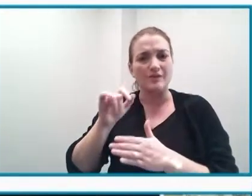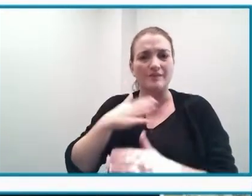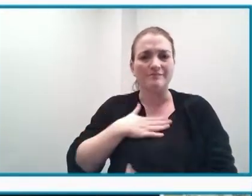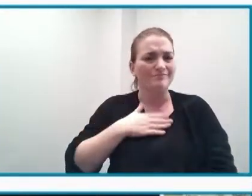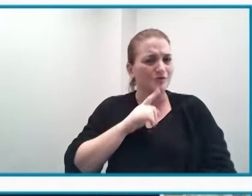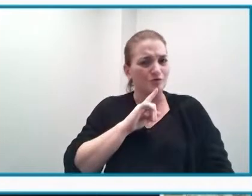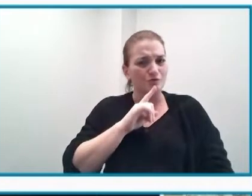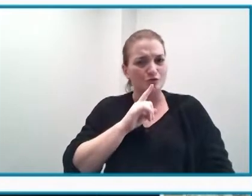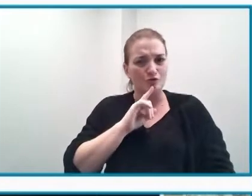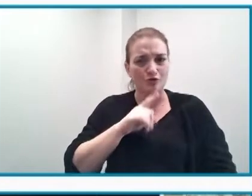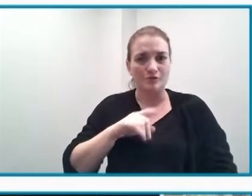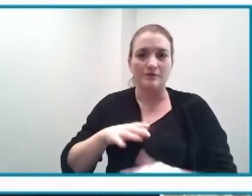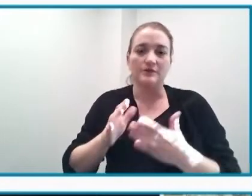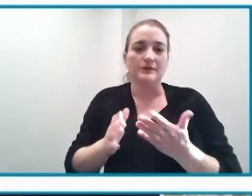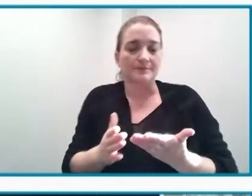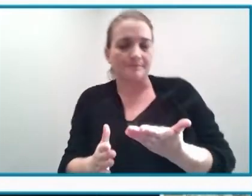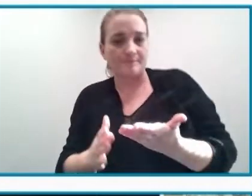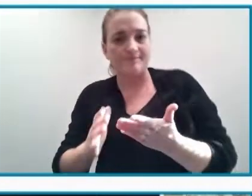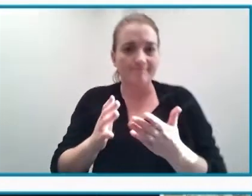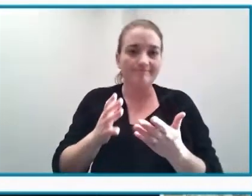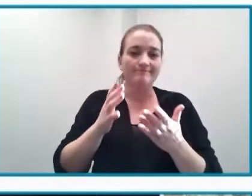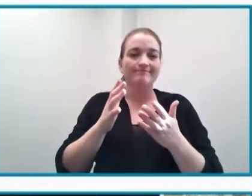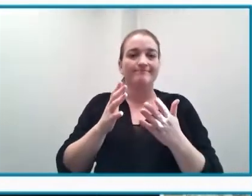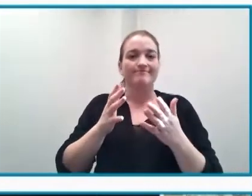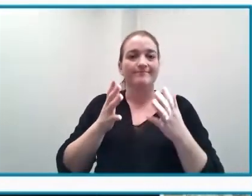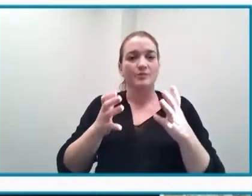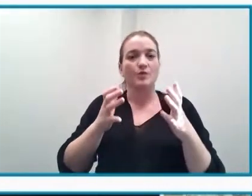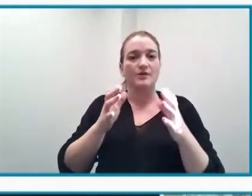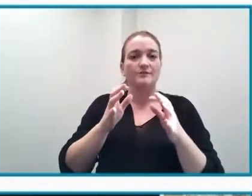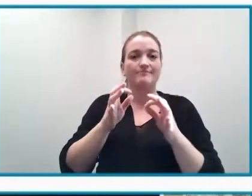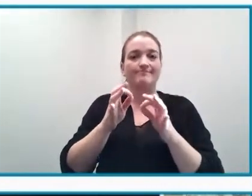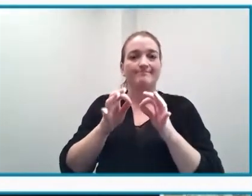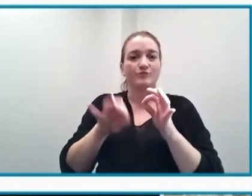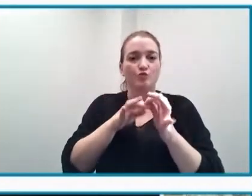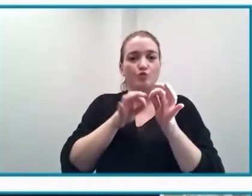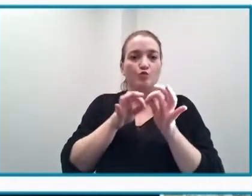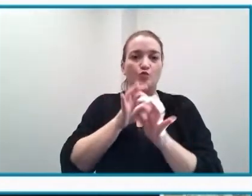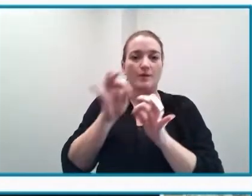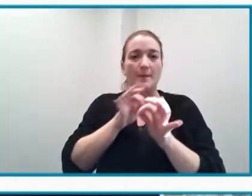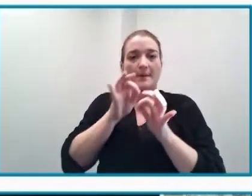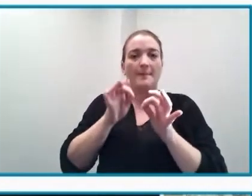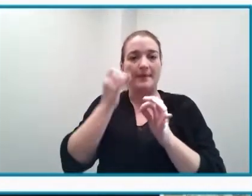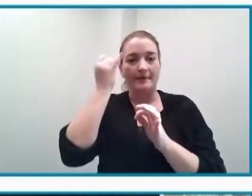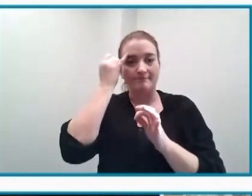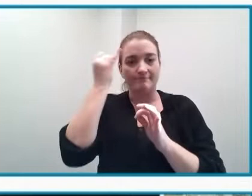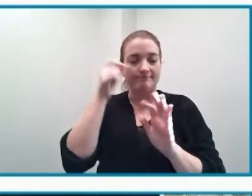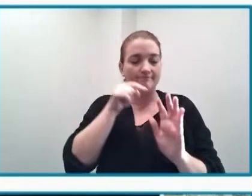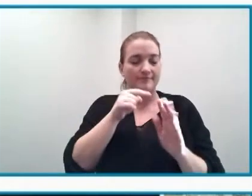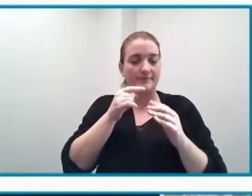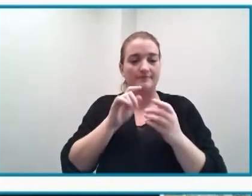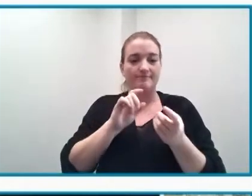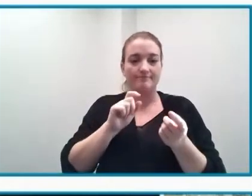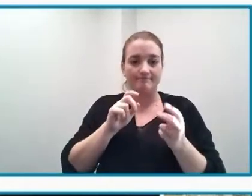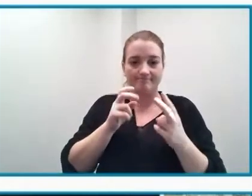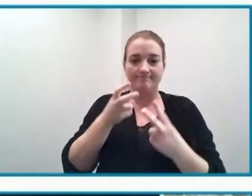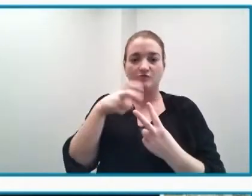just to kind of wrap that and transition forward here, you know, when we found out that Sepir Yakana was so passionate about this cultural